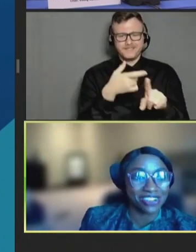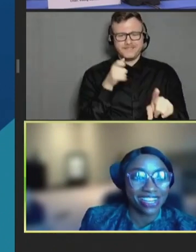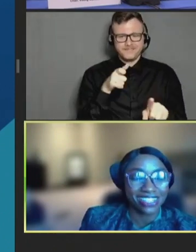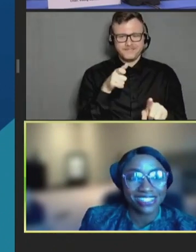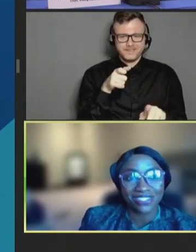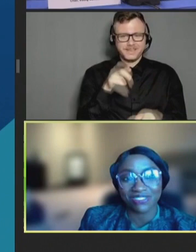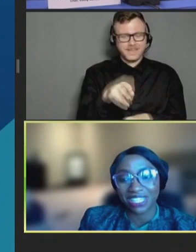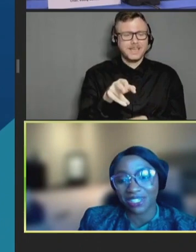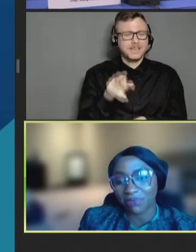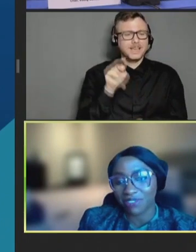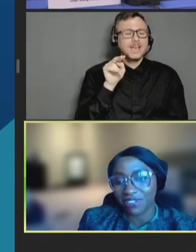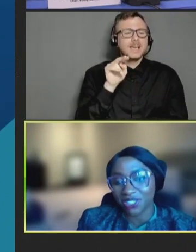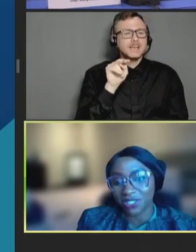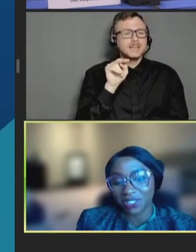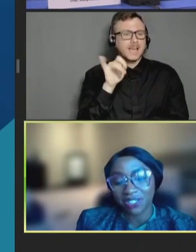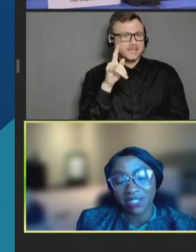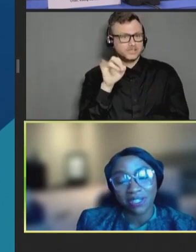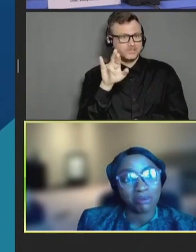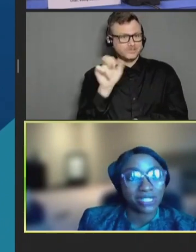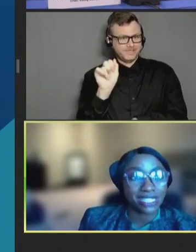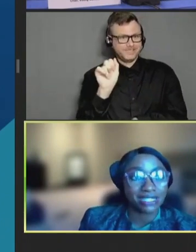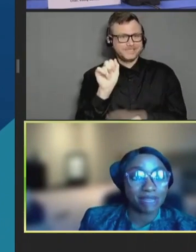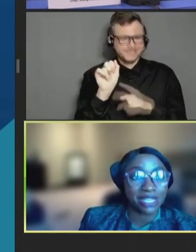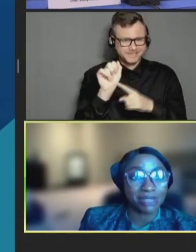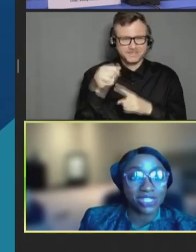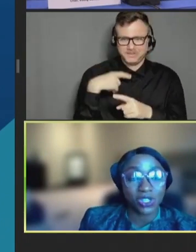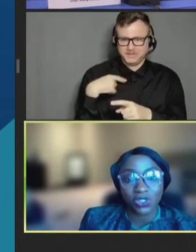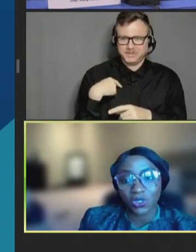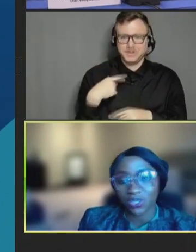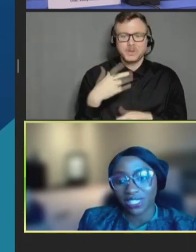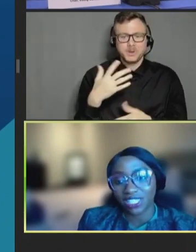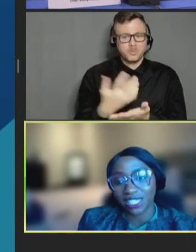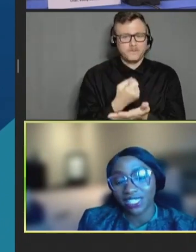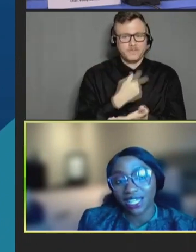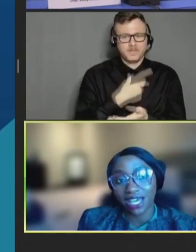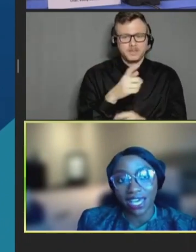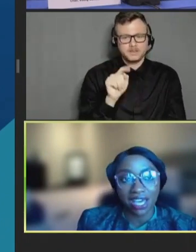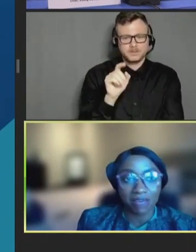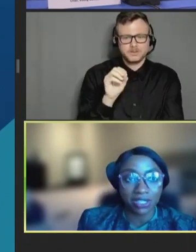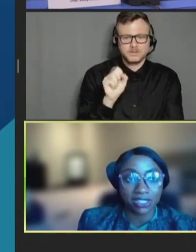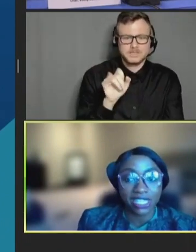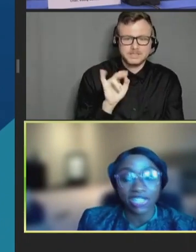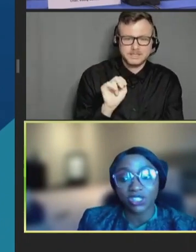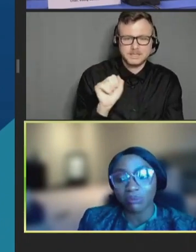Nigeria. It's really a privilege to present. My name is Dr. Tosin Ajayi. I am the technical